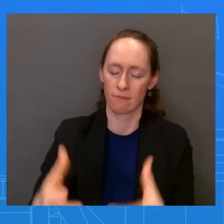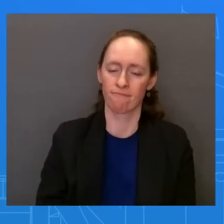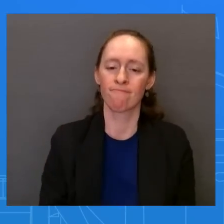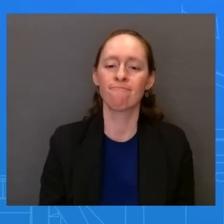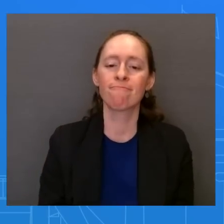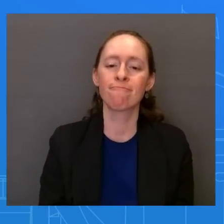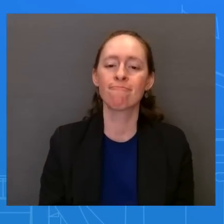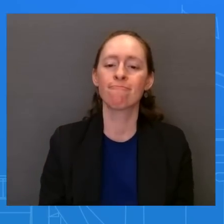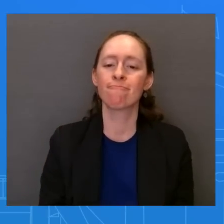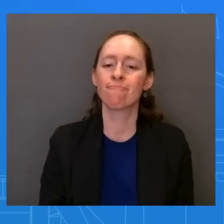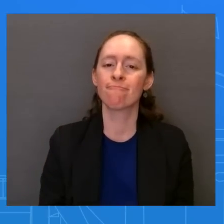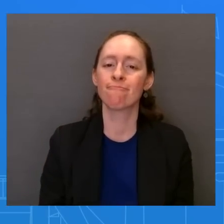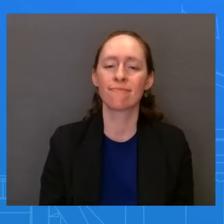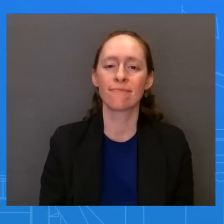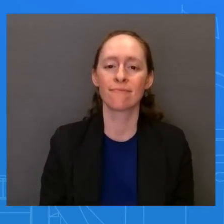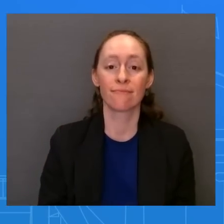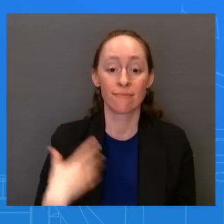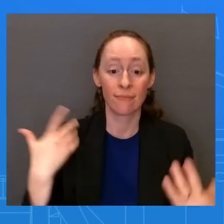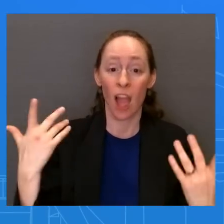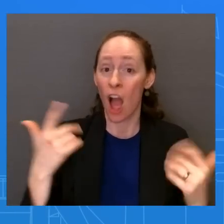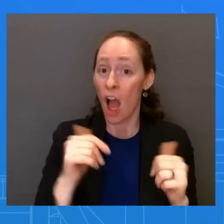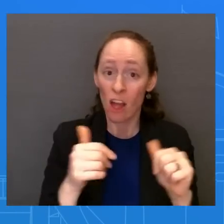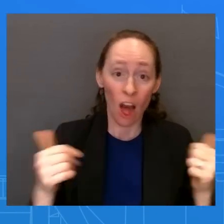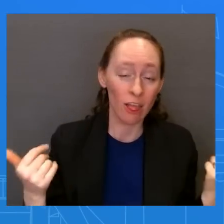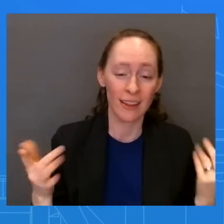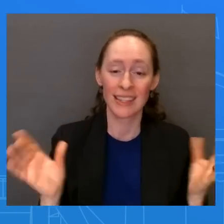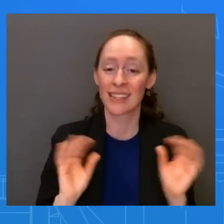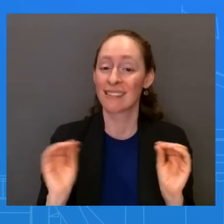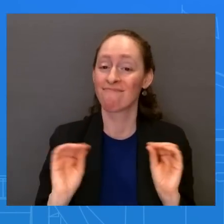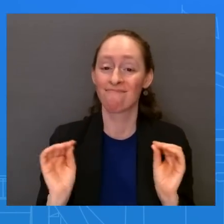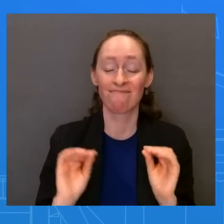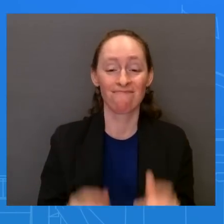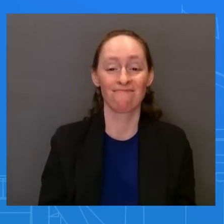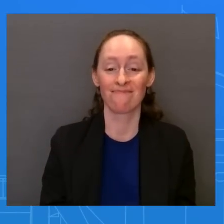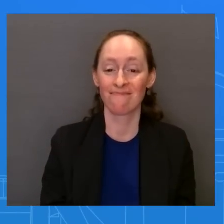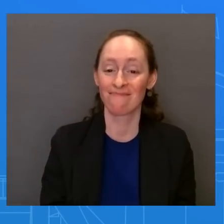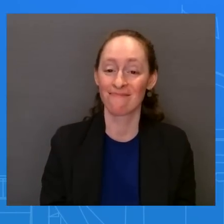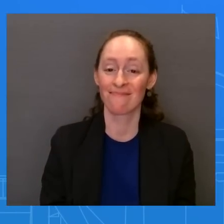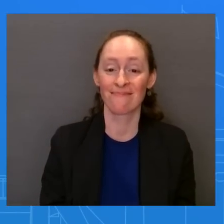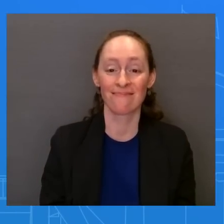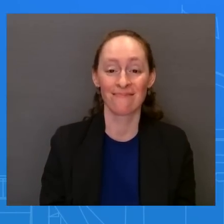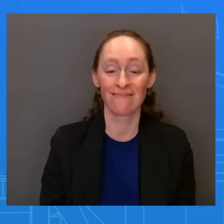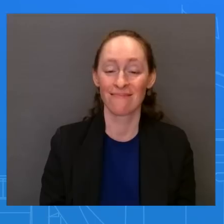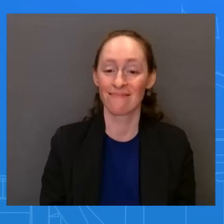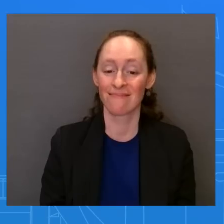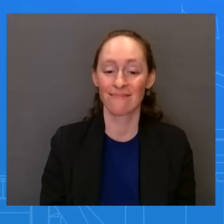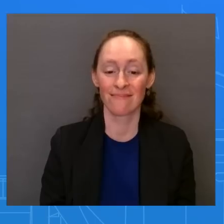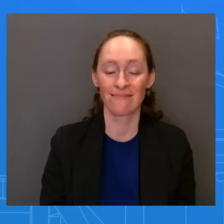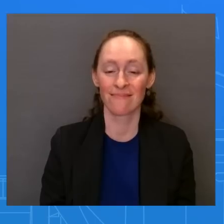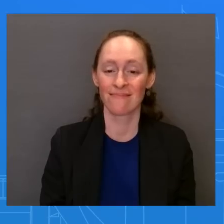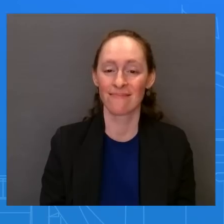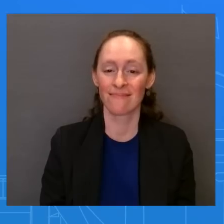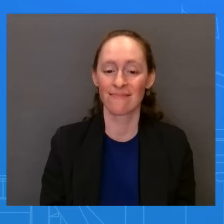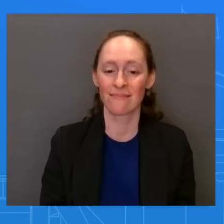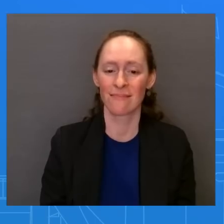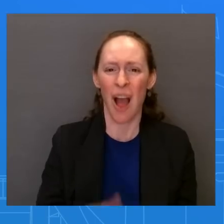that is even related to an ongoing legal process. The Press: But why not? I mean, I'm having a hard time understanding why -- Ms. Jean-Pierre: I just said --